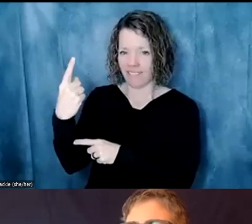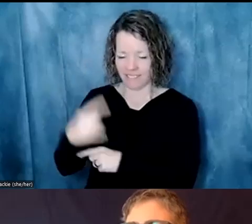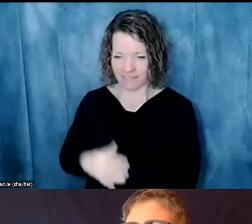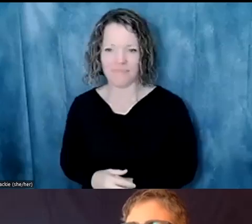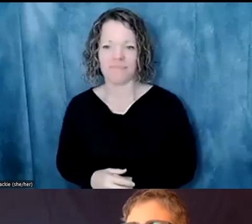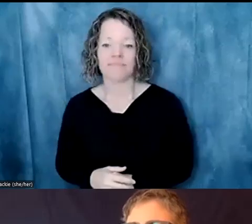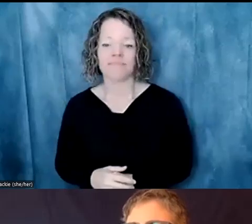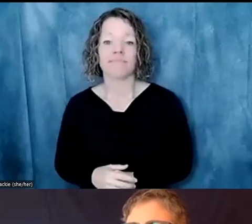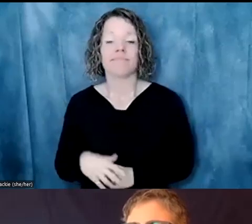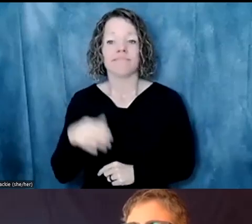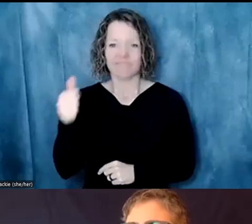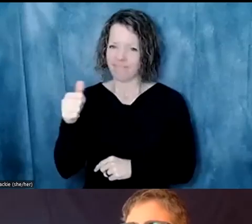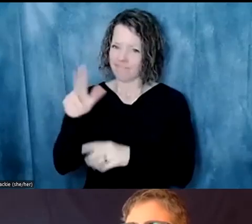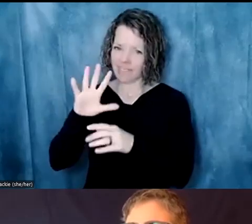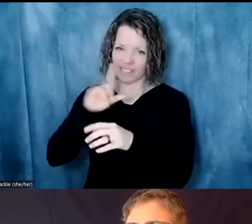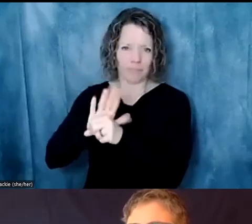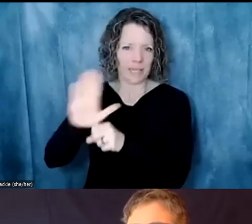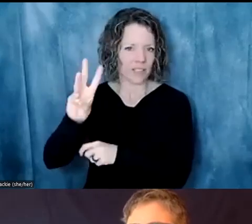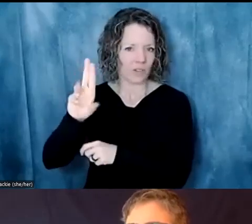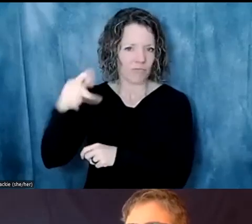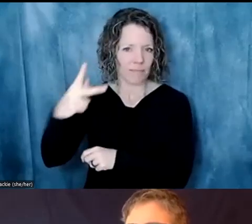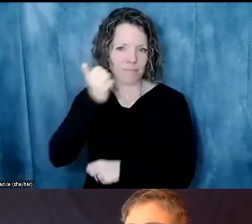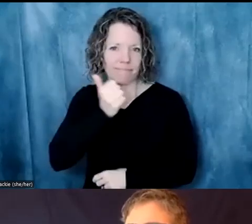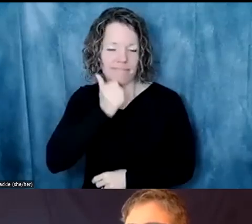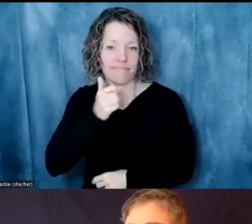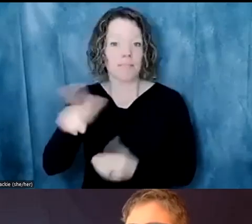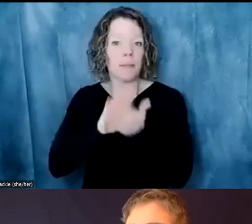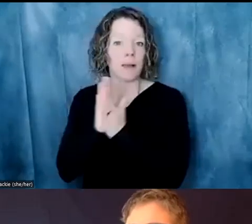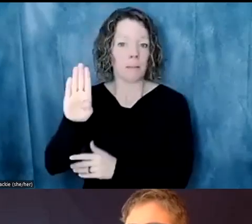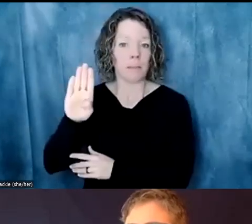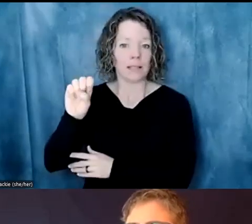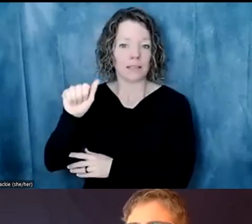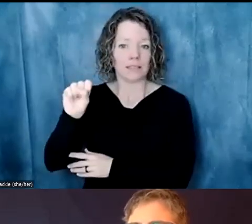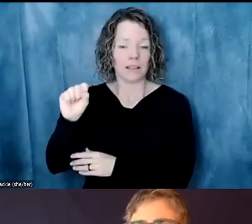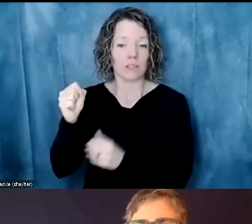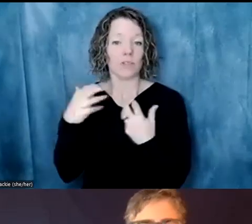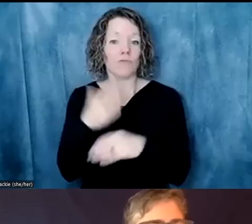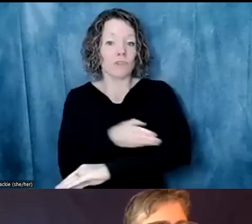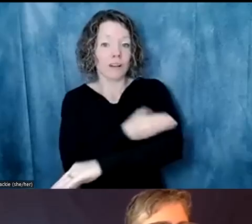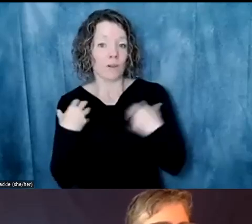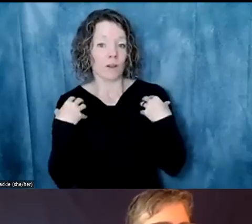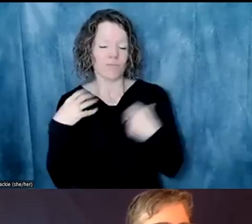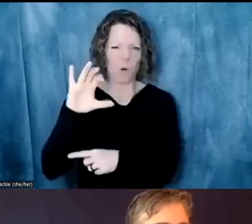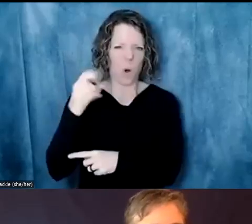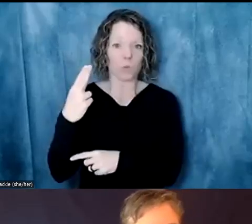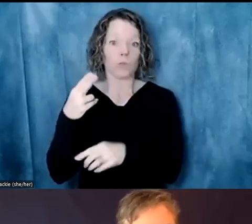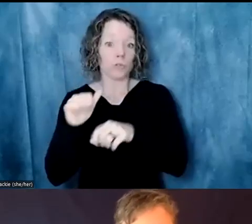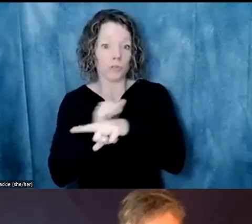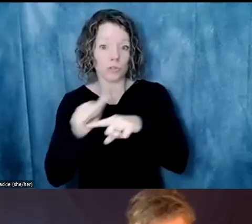He lives his WRAP every day. He became a BSAS Recovery Coach Trainer in 2018 and graduated from